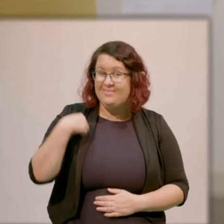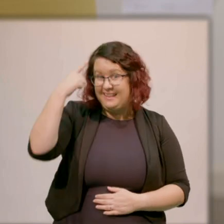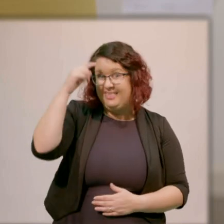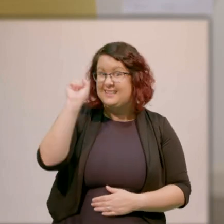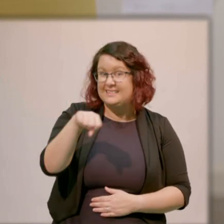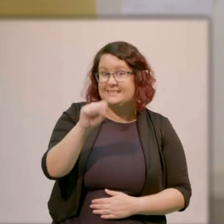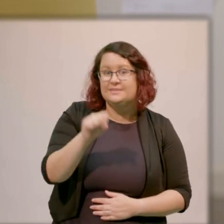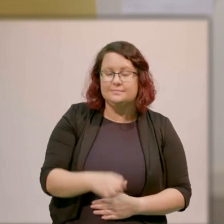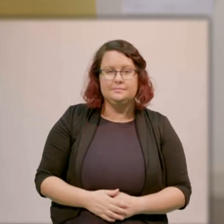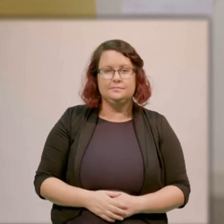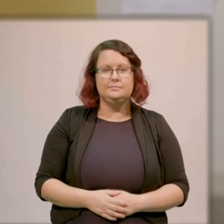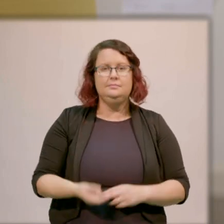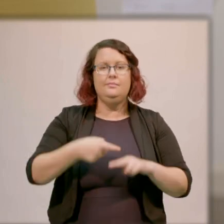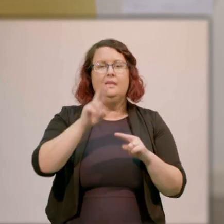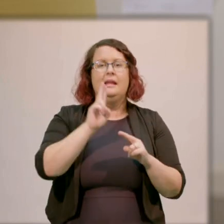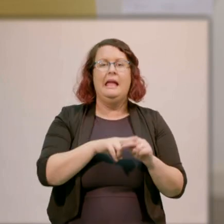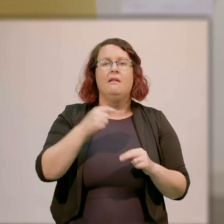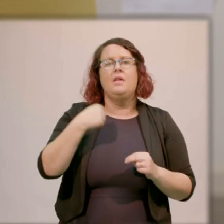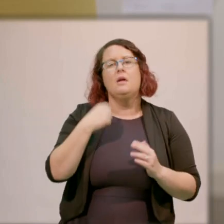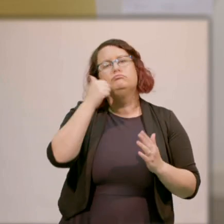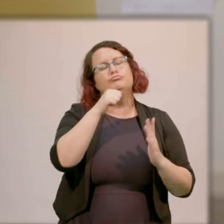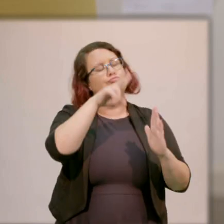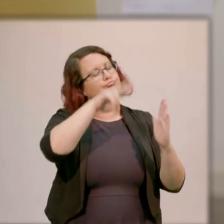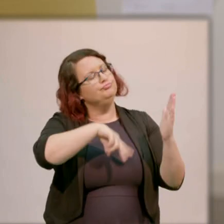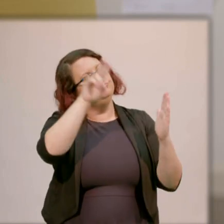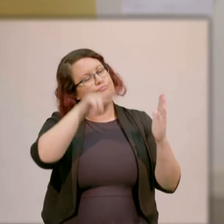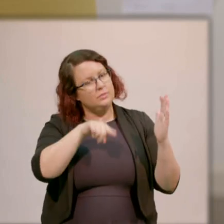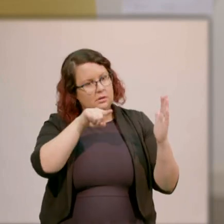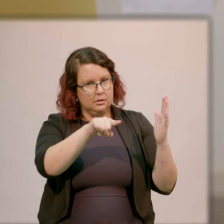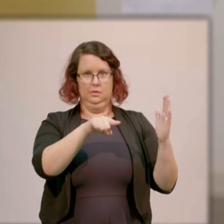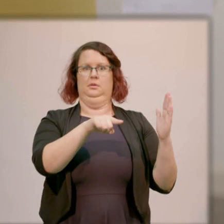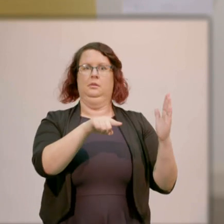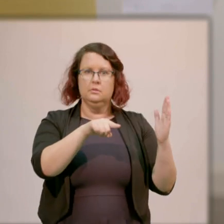I think it does. If I was scrolling through a news sites and I saw this table,